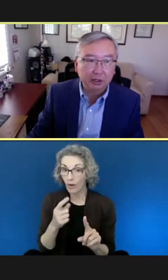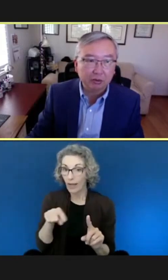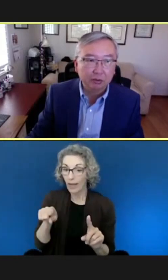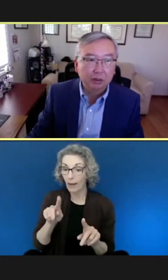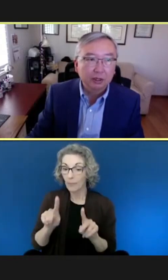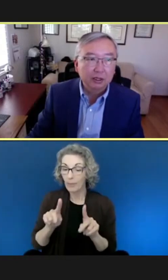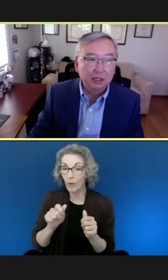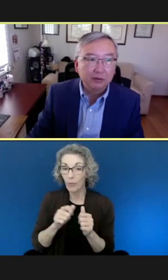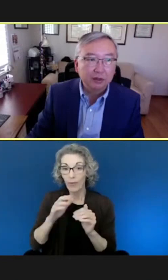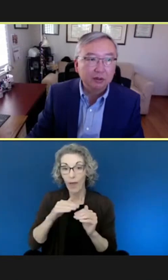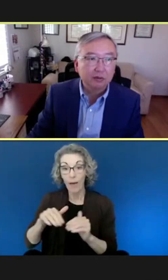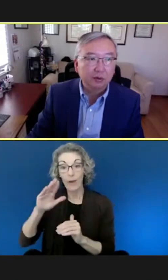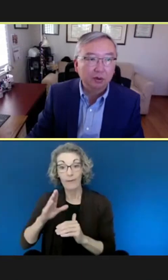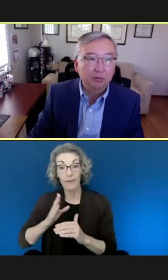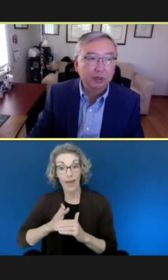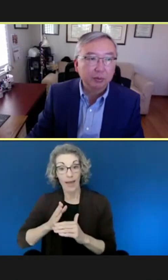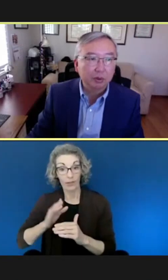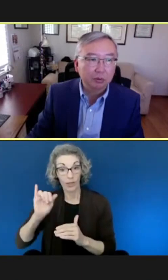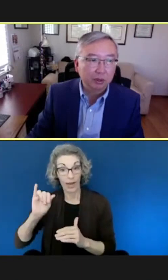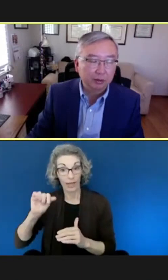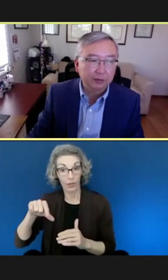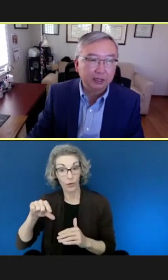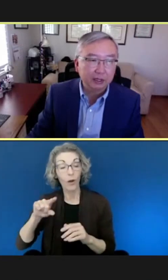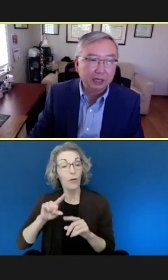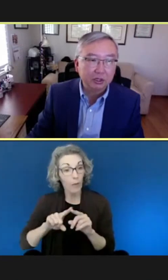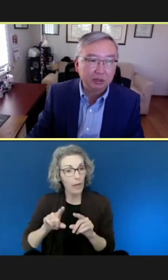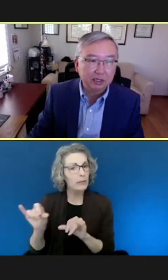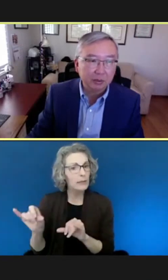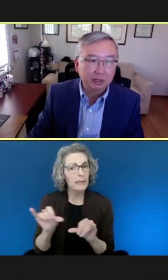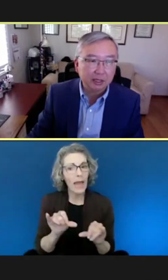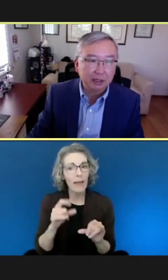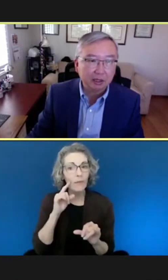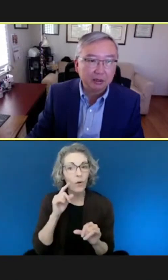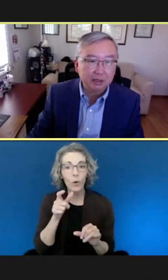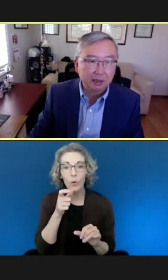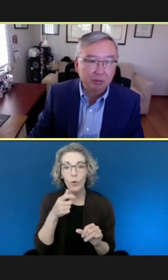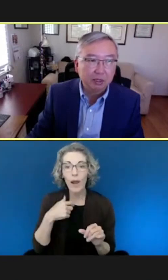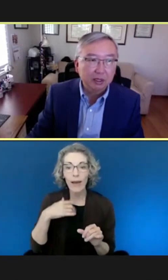people with intellectual disability and autism.